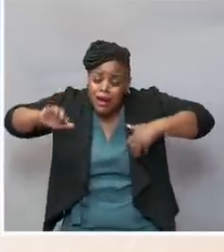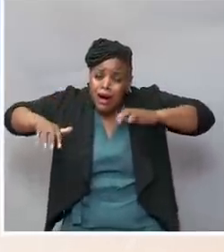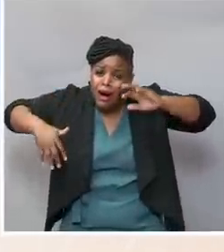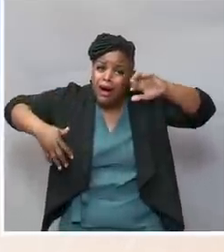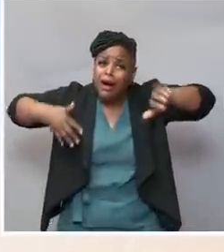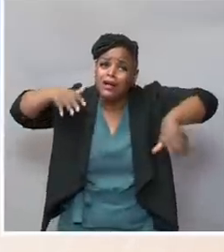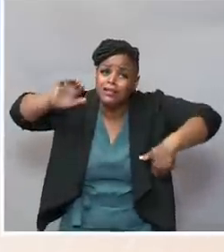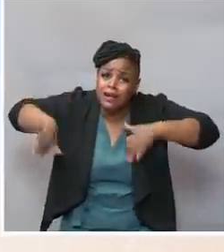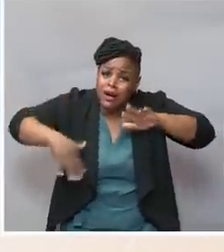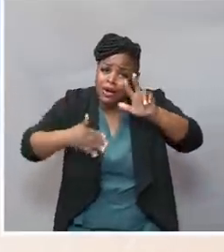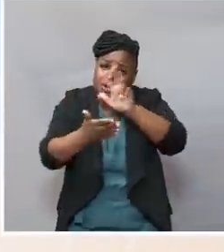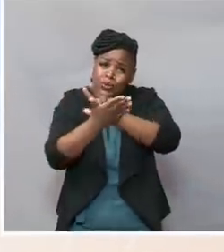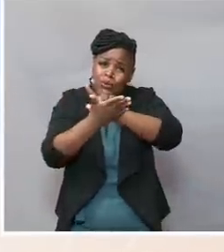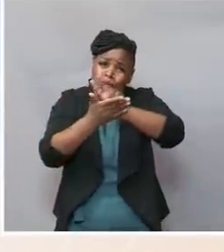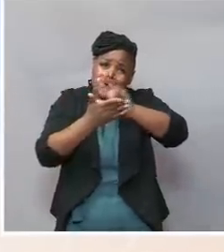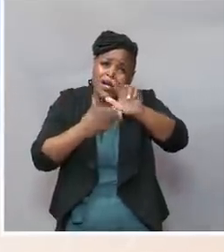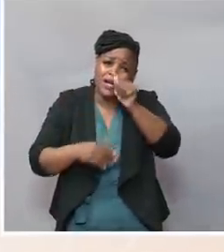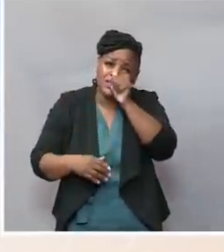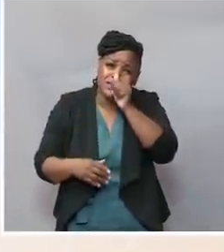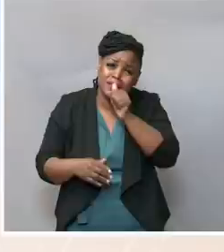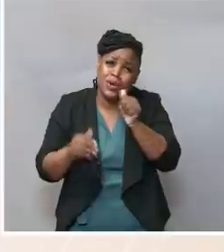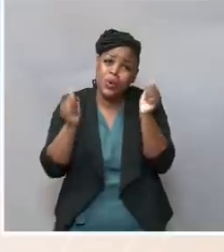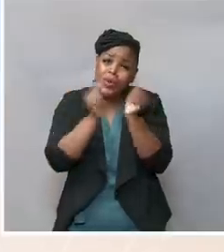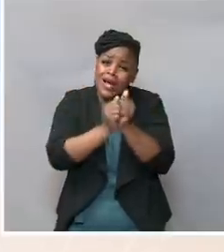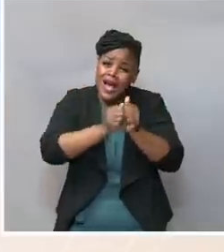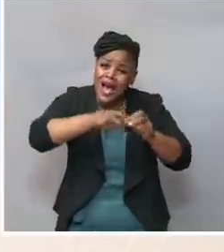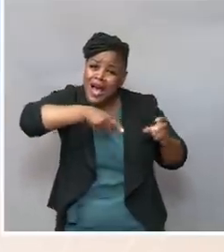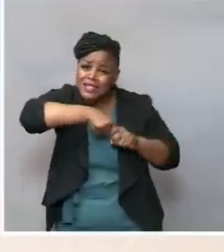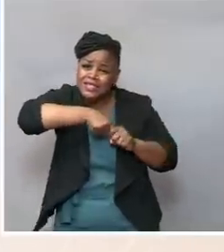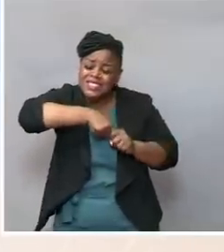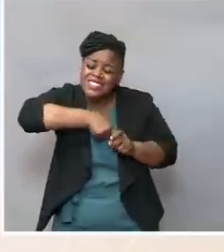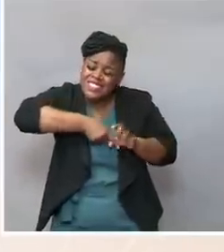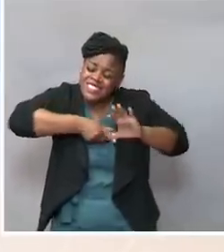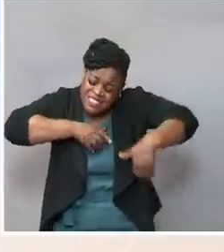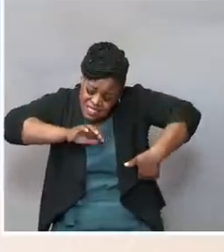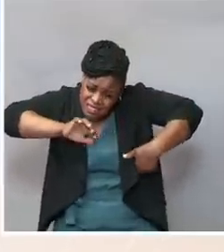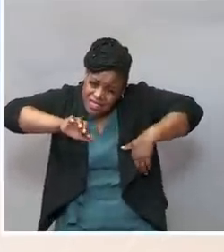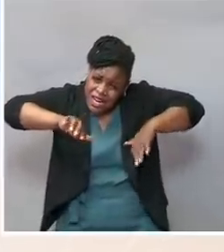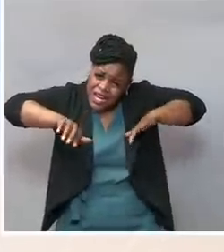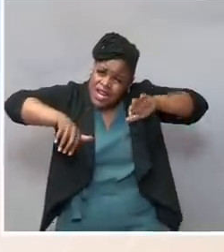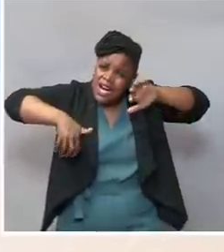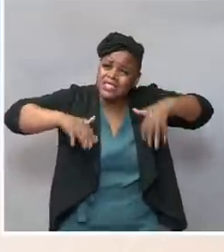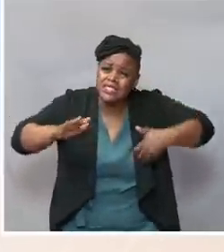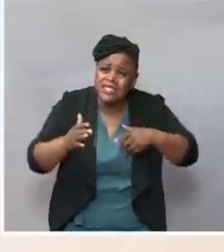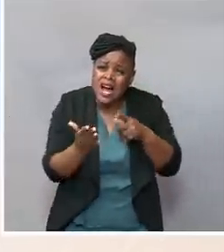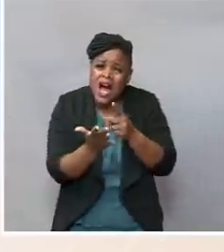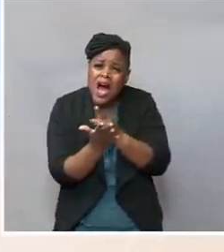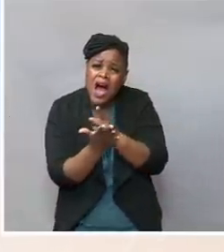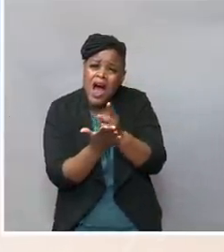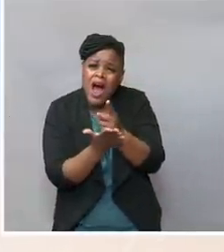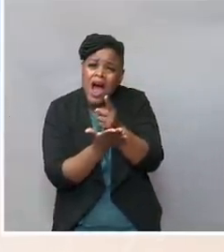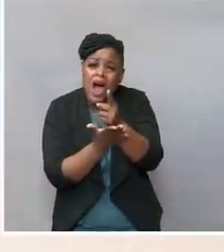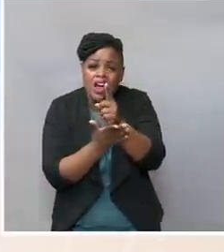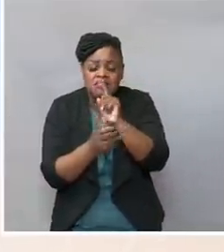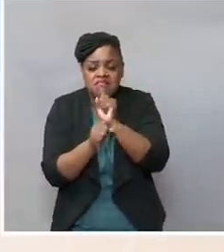all while dragging that iron bar on the ground, Henry successfully reached the Brancas and Freedom.